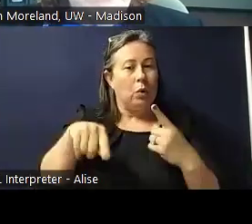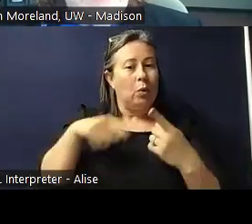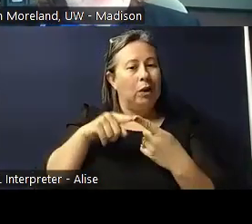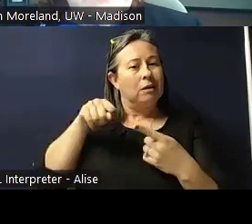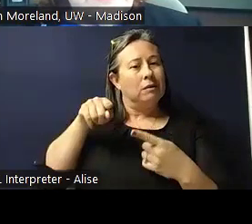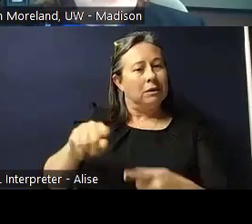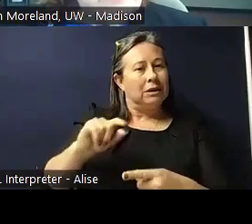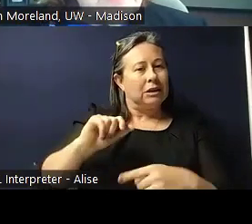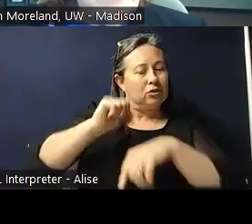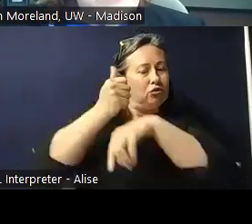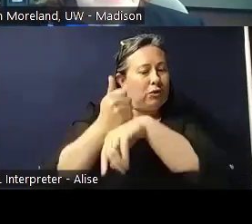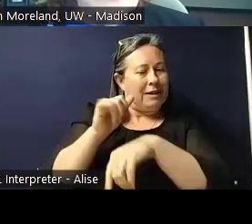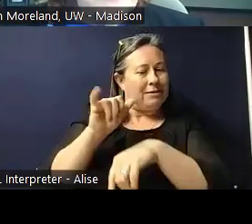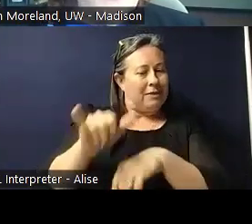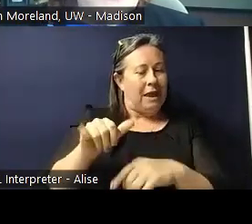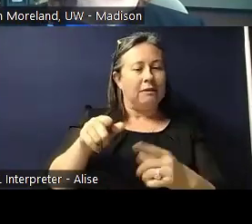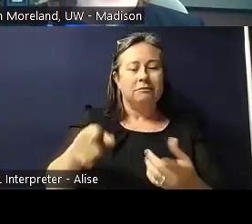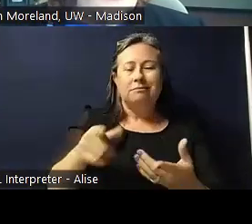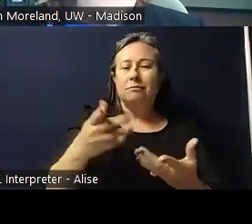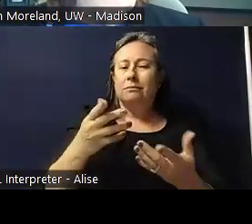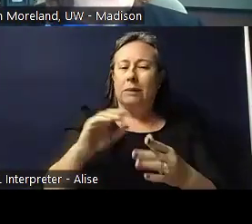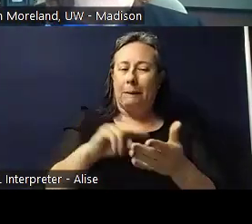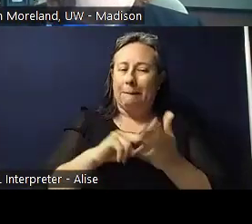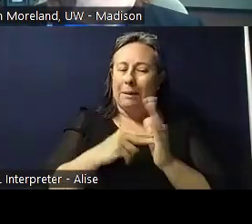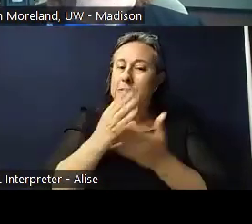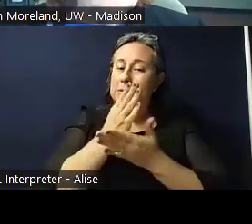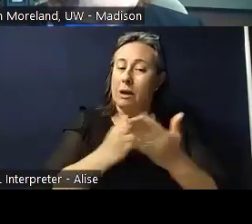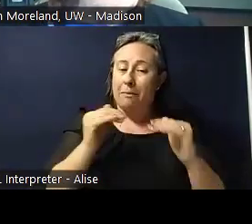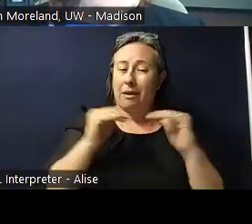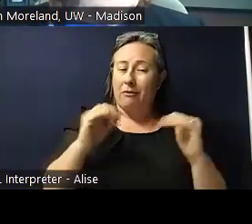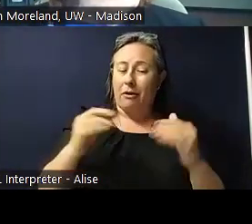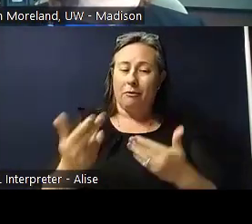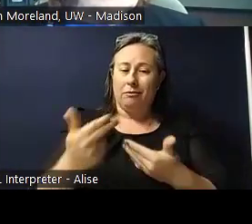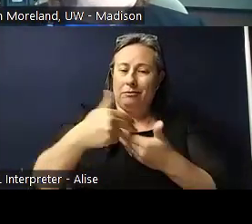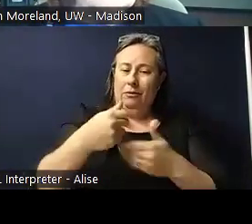it means that there was some level of participation from the member federal agencies